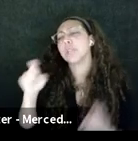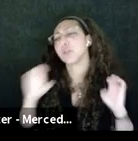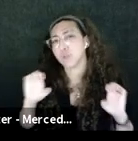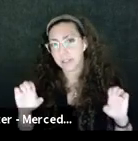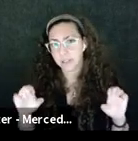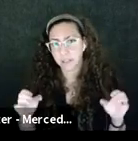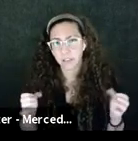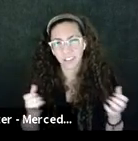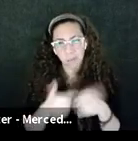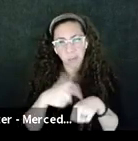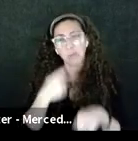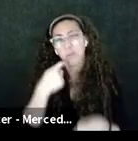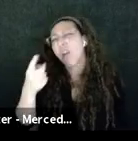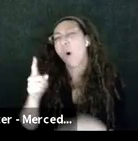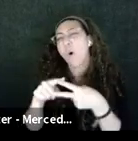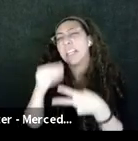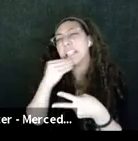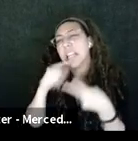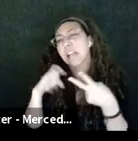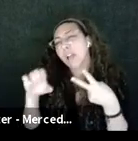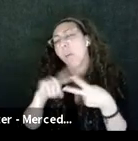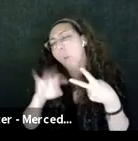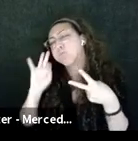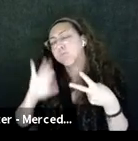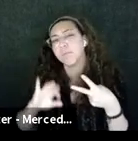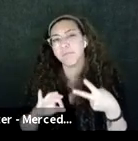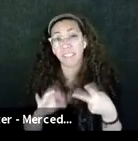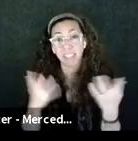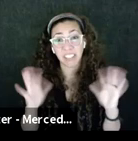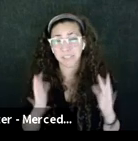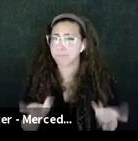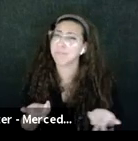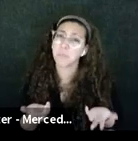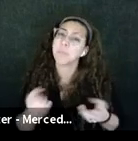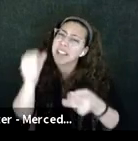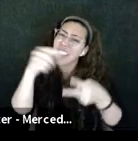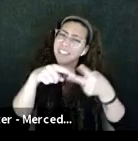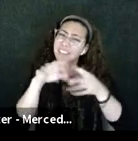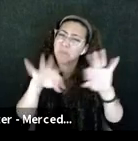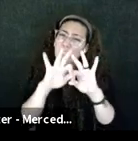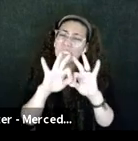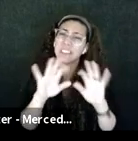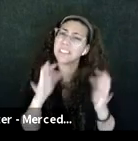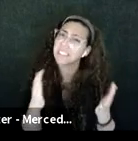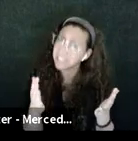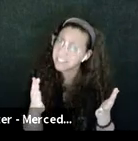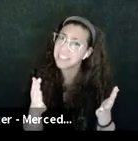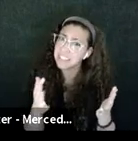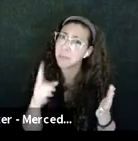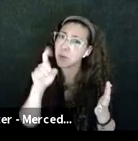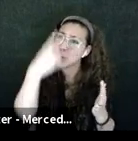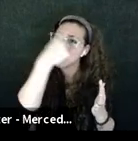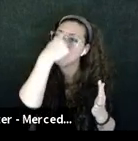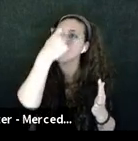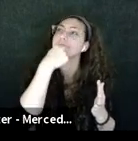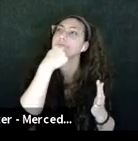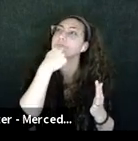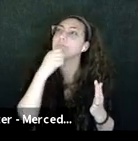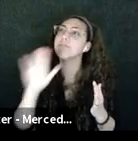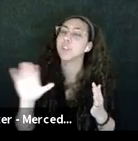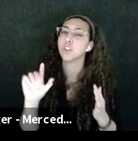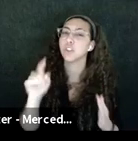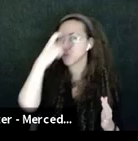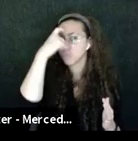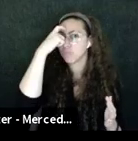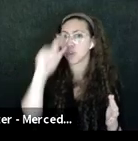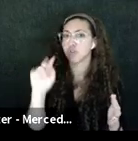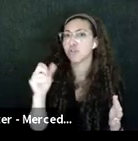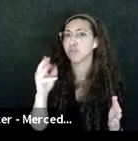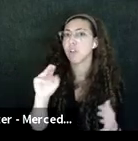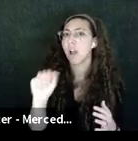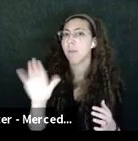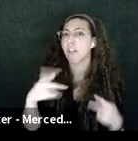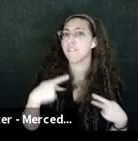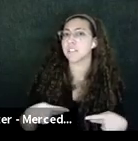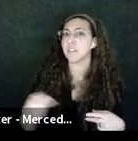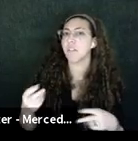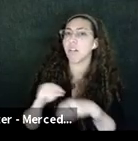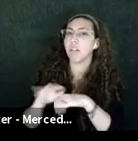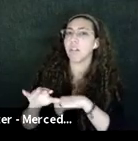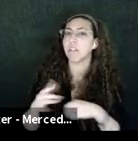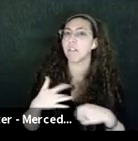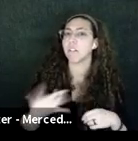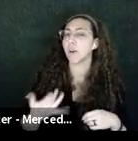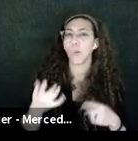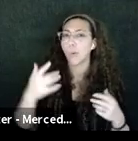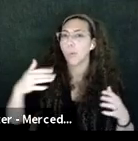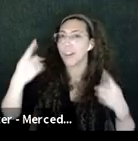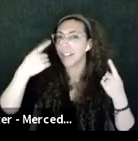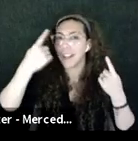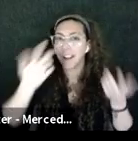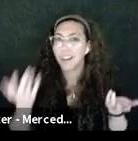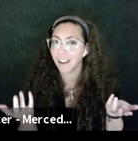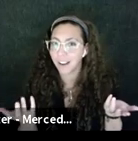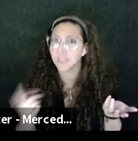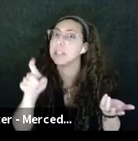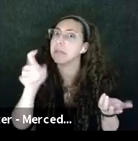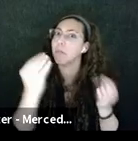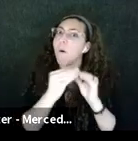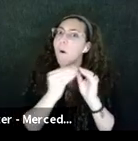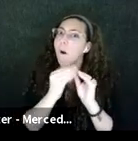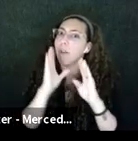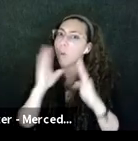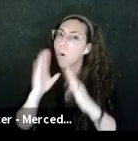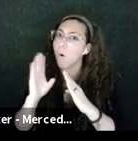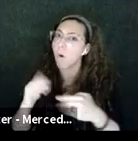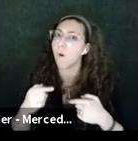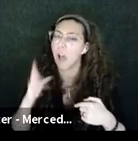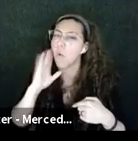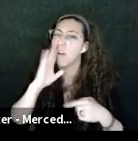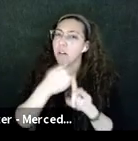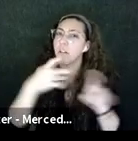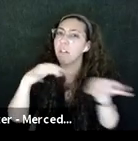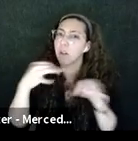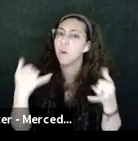Jason Williams: And it's really not as simple as that, those are important things, but we really haven't taken into account the impact that trauma has on us physically and so I'll be talking about that in more detail today. Also, and then the major impacts that you'll see around trauma.